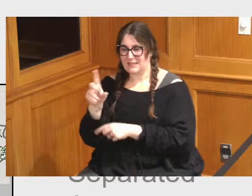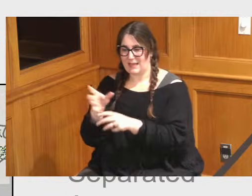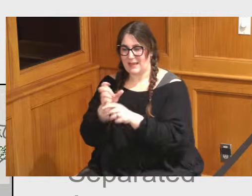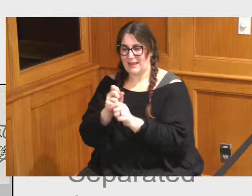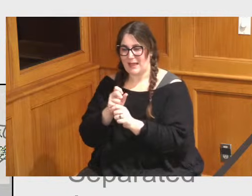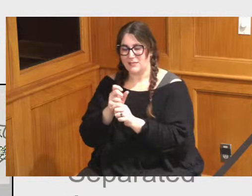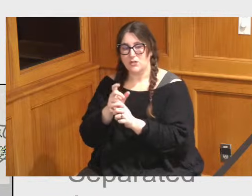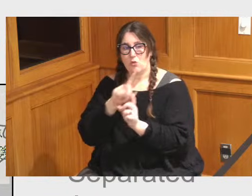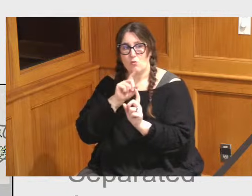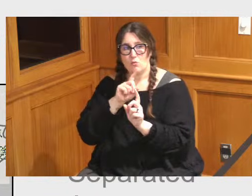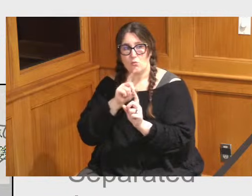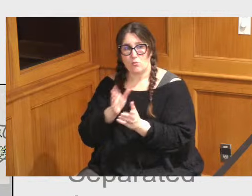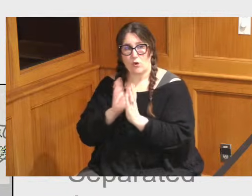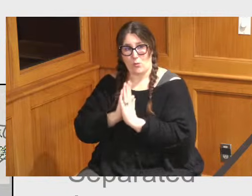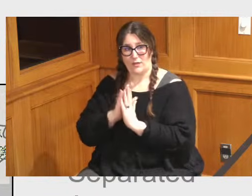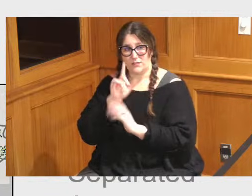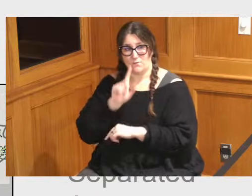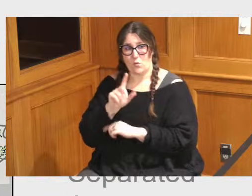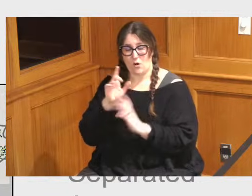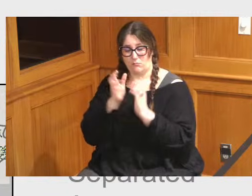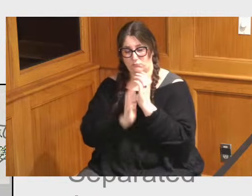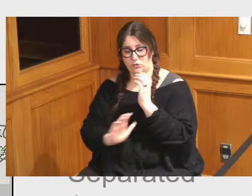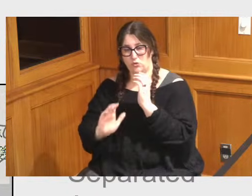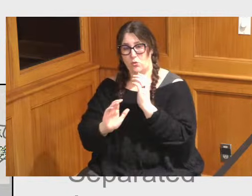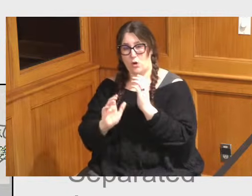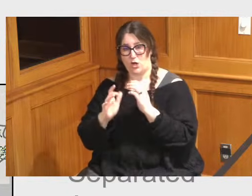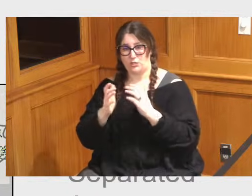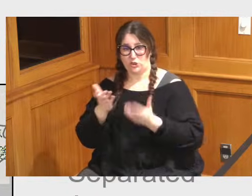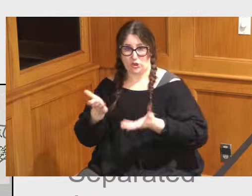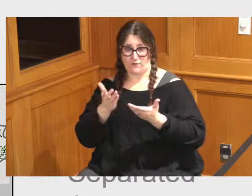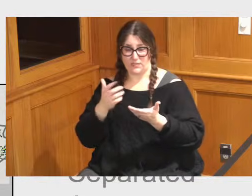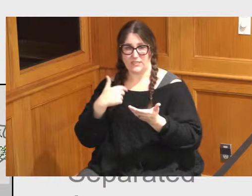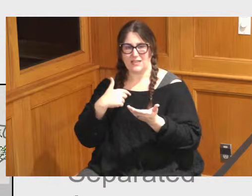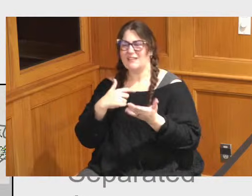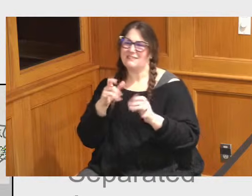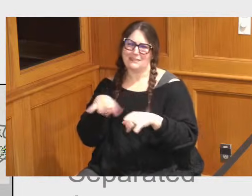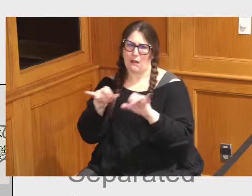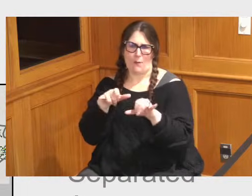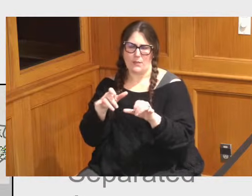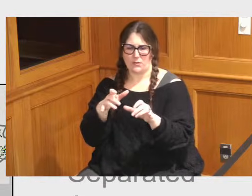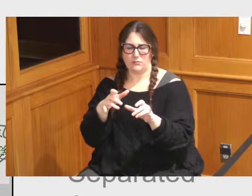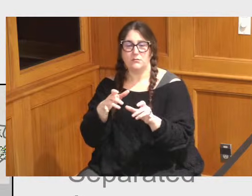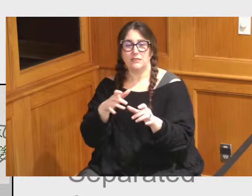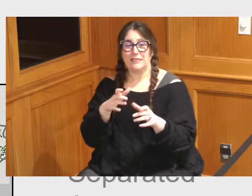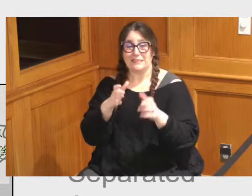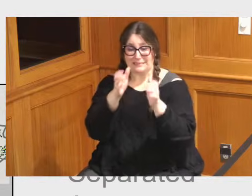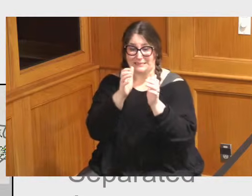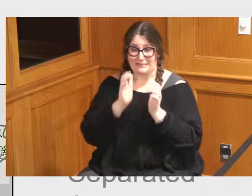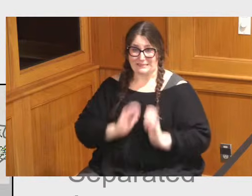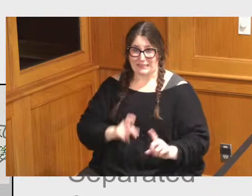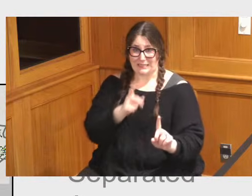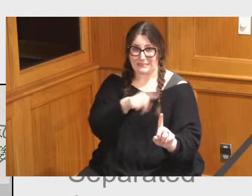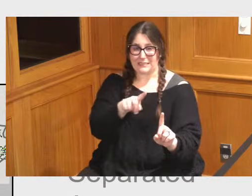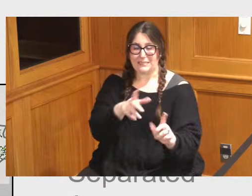which is common. happens all the time. these come from citizens asking for new public sewer in their